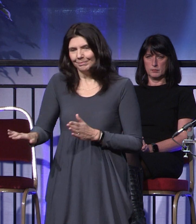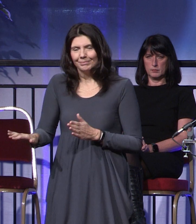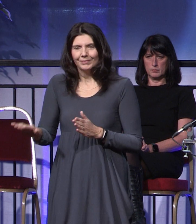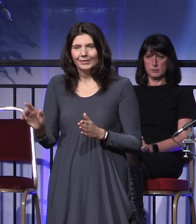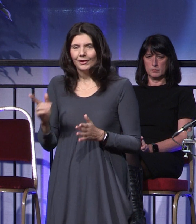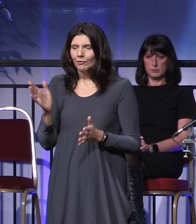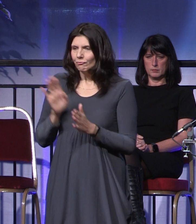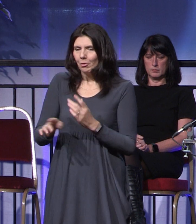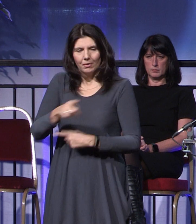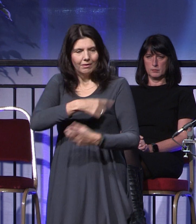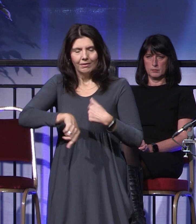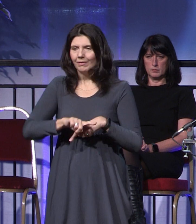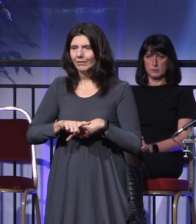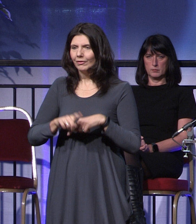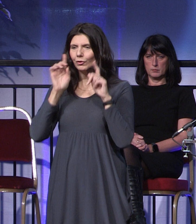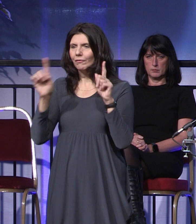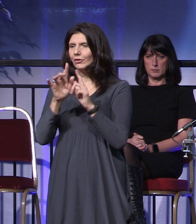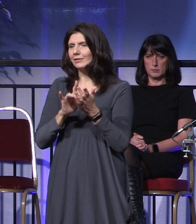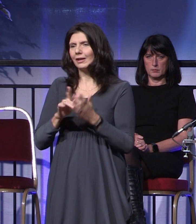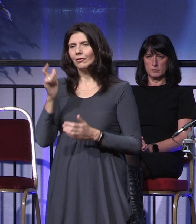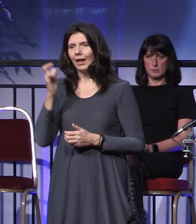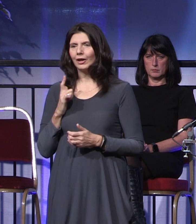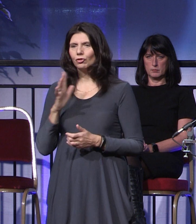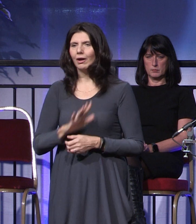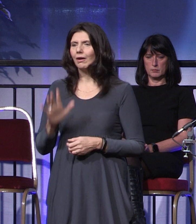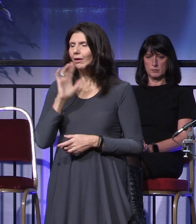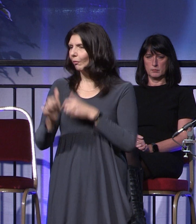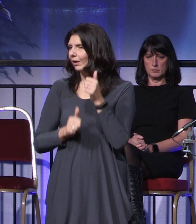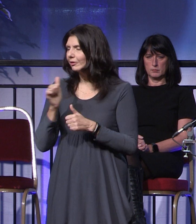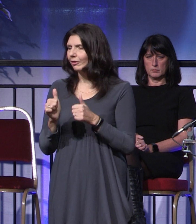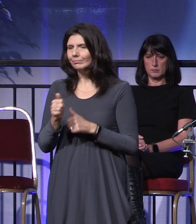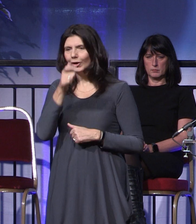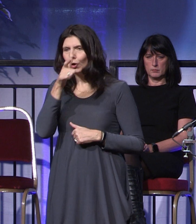university of central lancashire very well done and good luck for a happy and